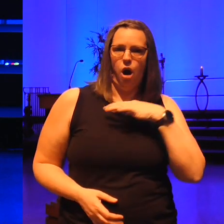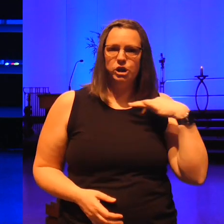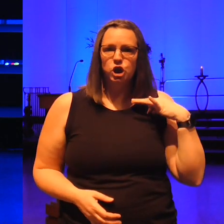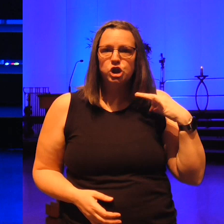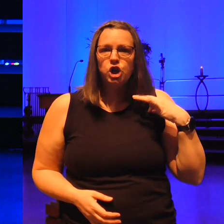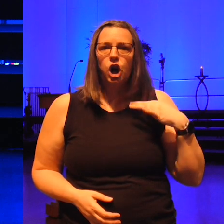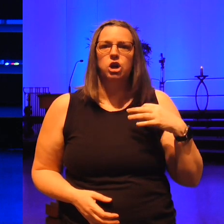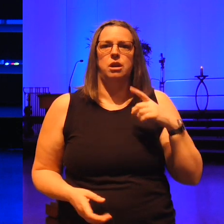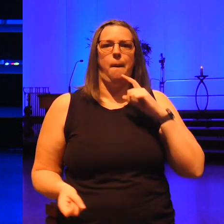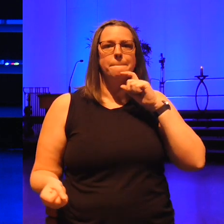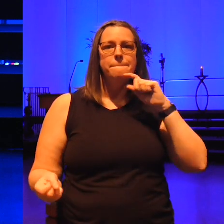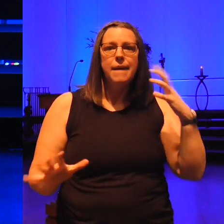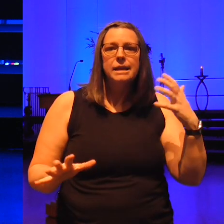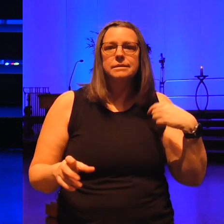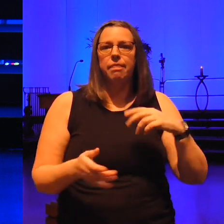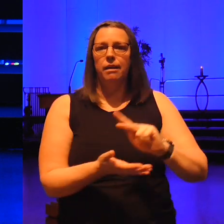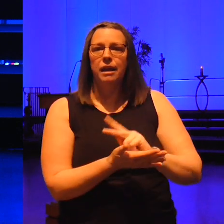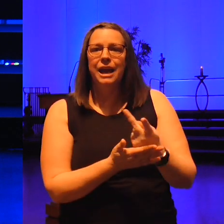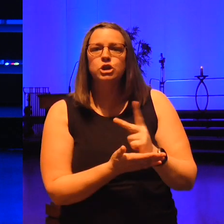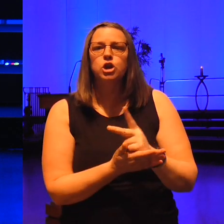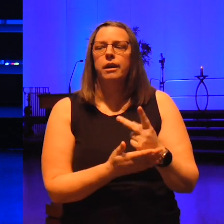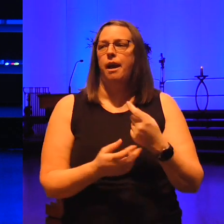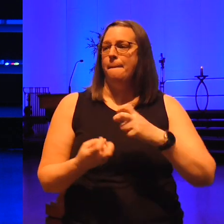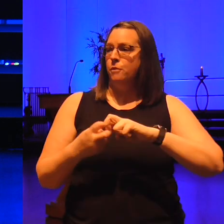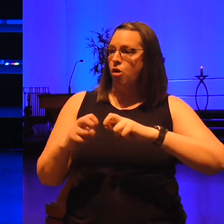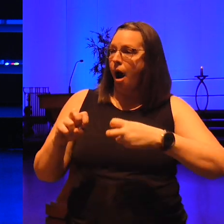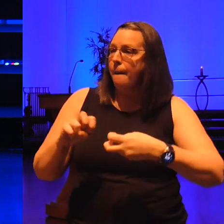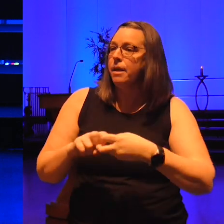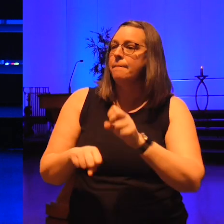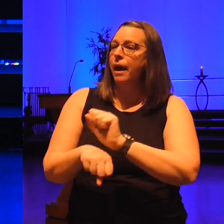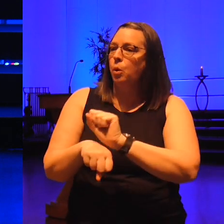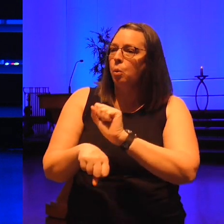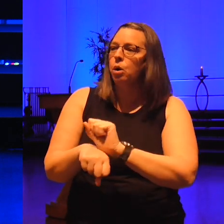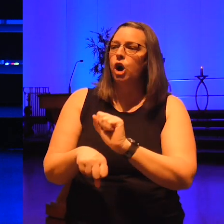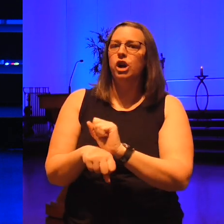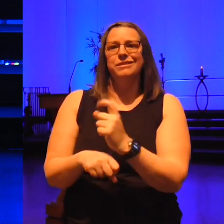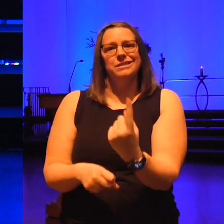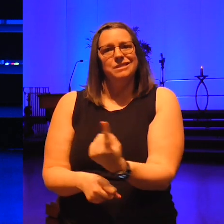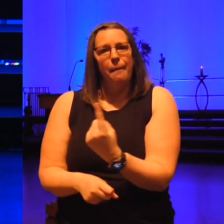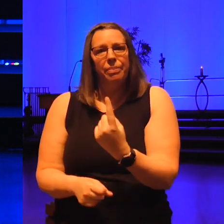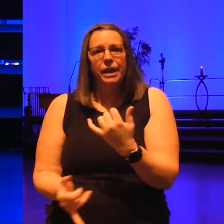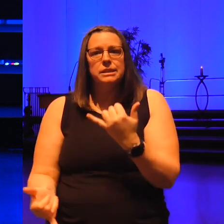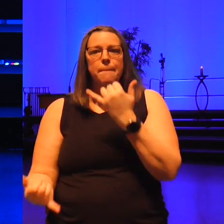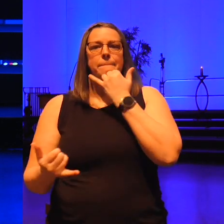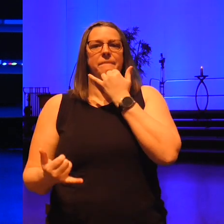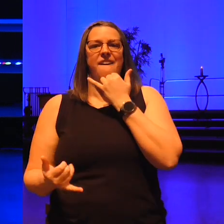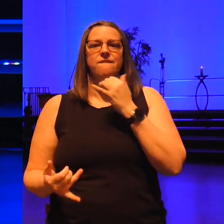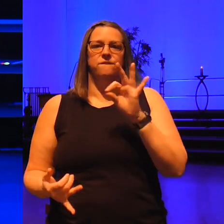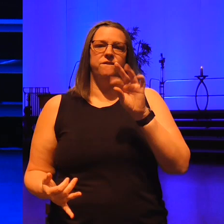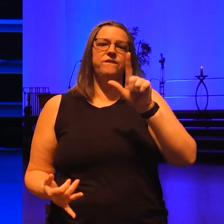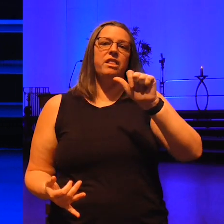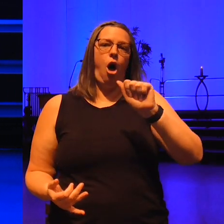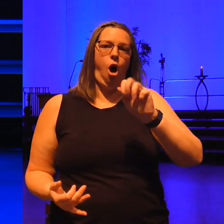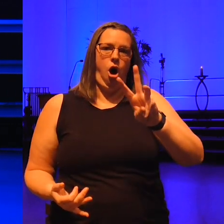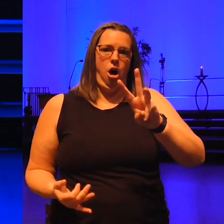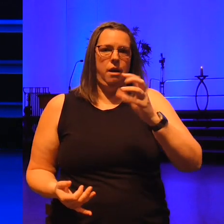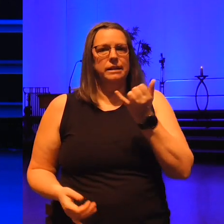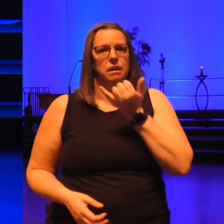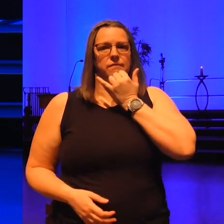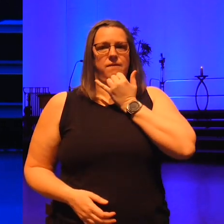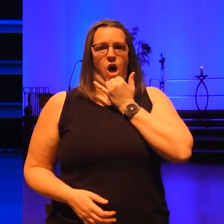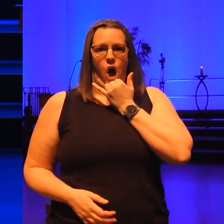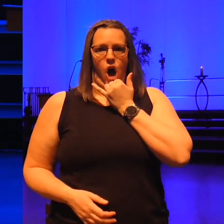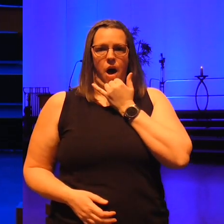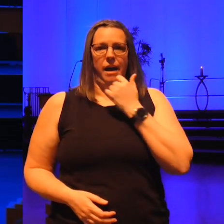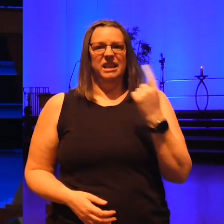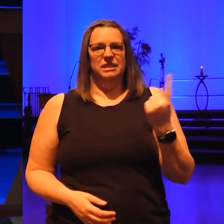the kitchen a problem at work and it triggers in you this desire to cover up and hide all of